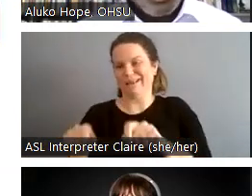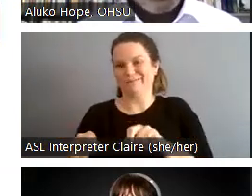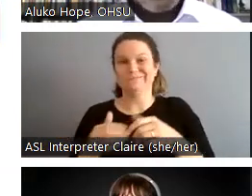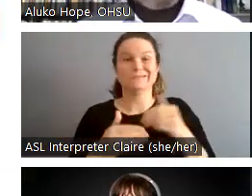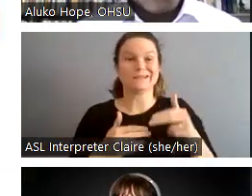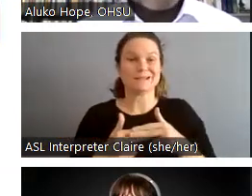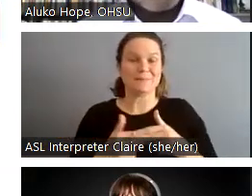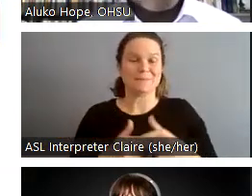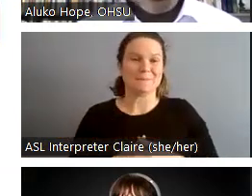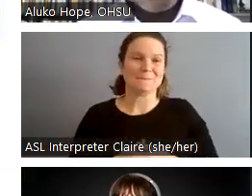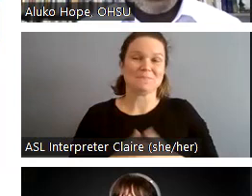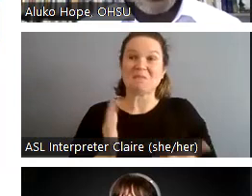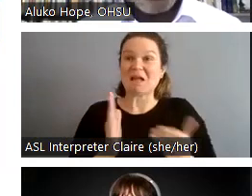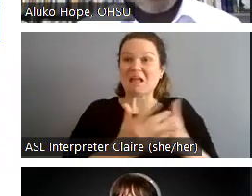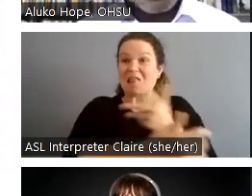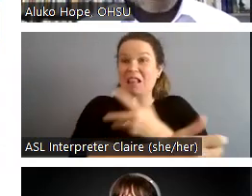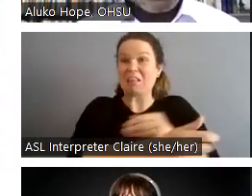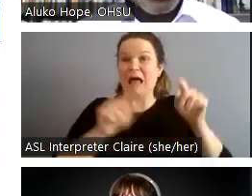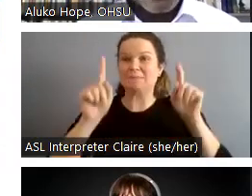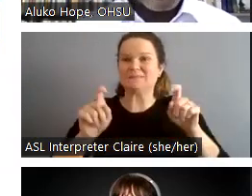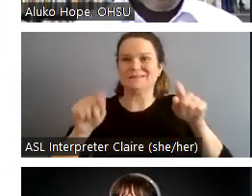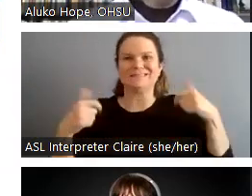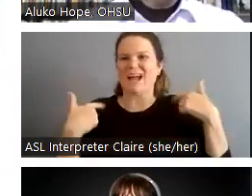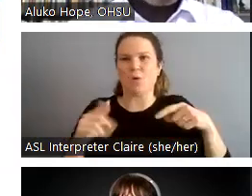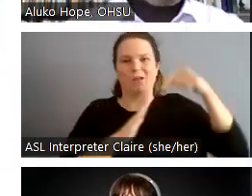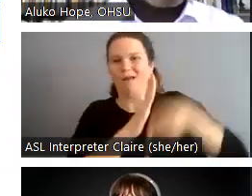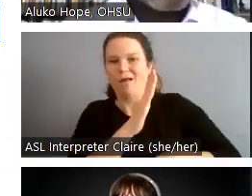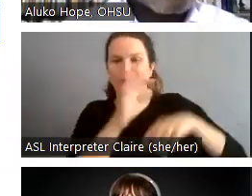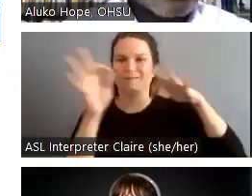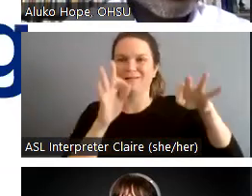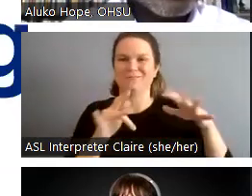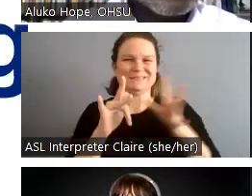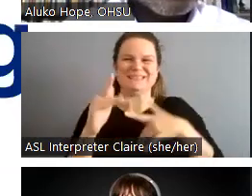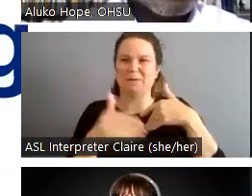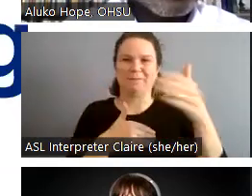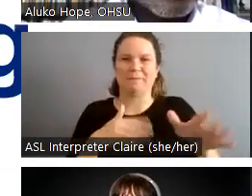And again, the lab tests, I'm not going to belabor here. I'm going to skip this slide and go to the next one.